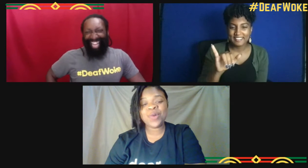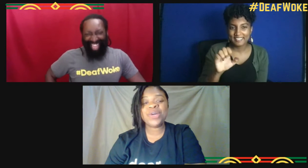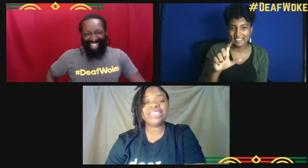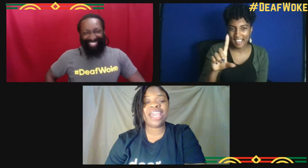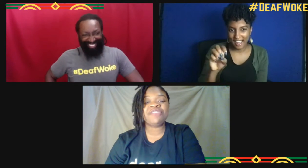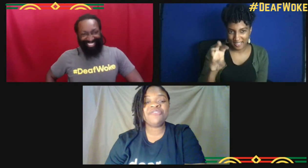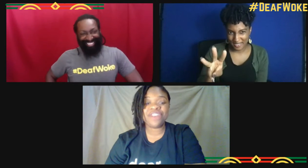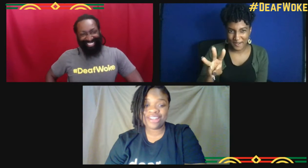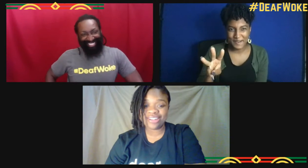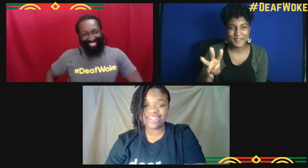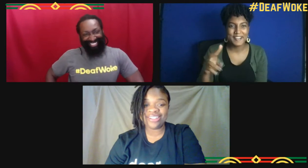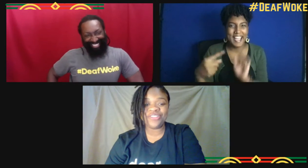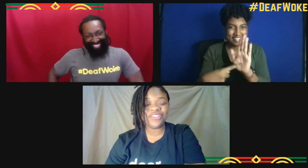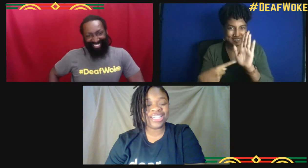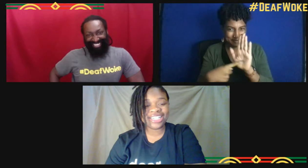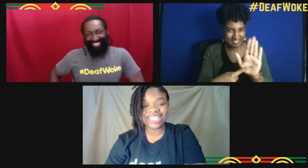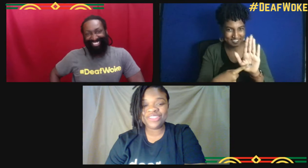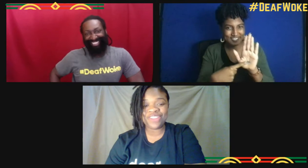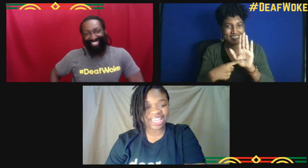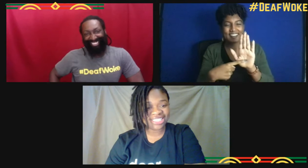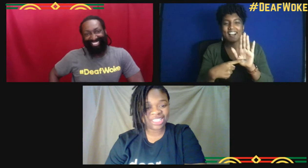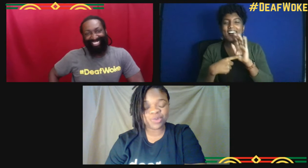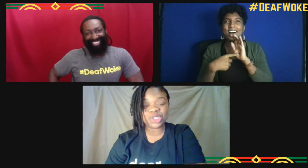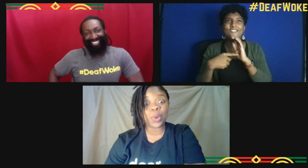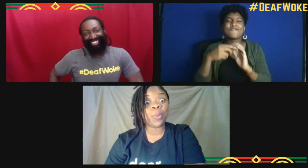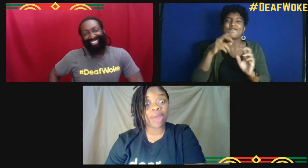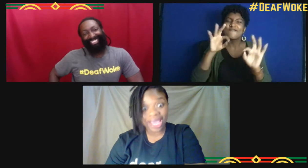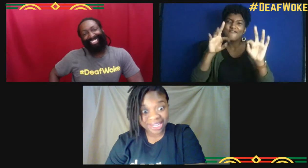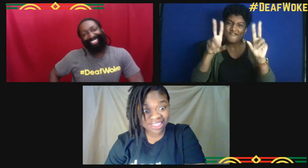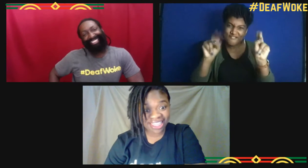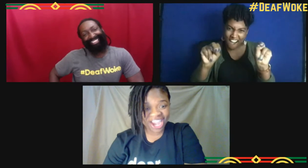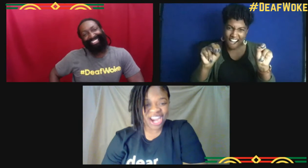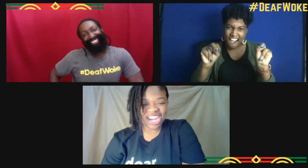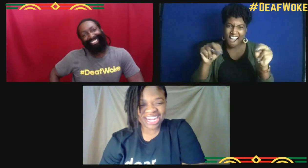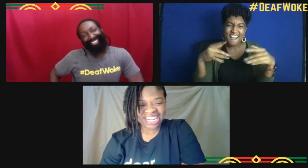that was a fun, fun event it was so bright in there.